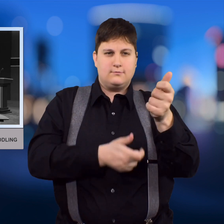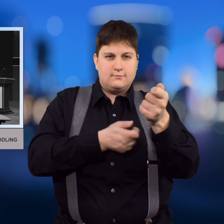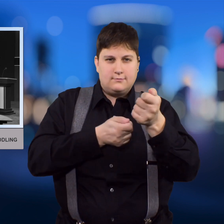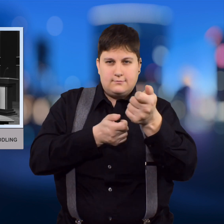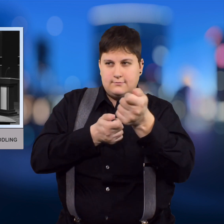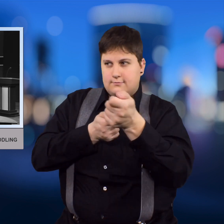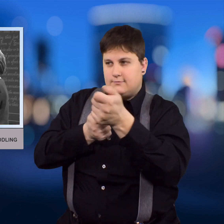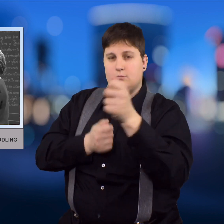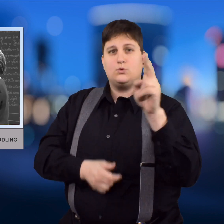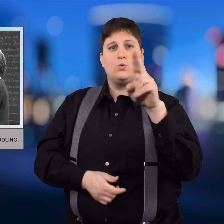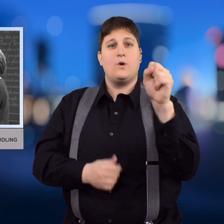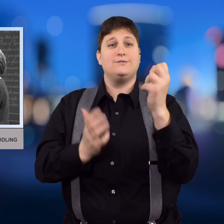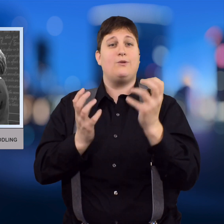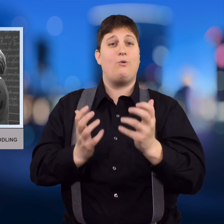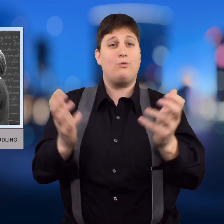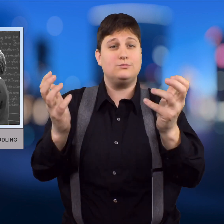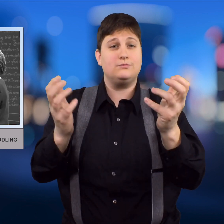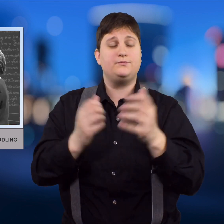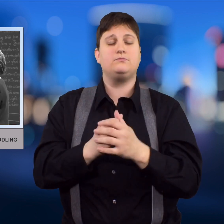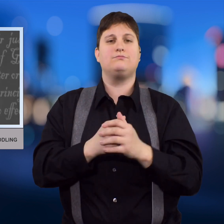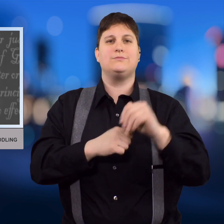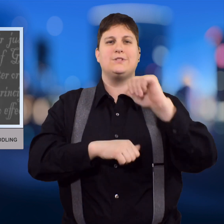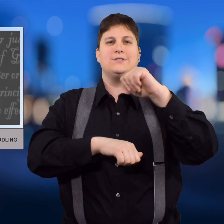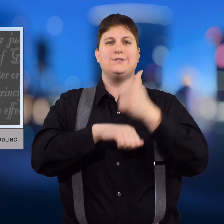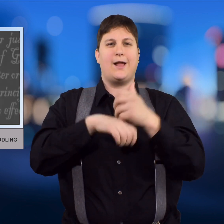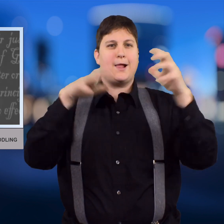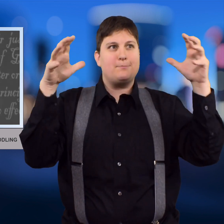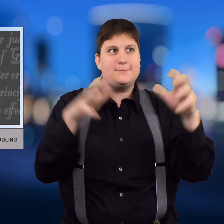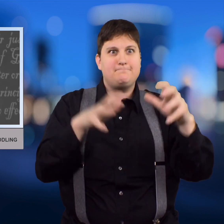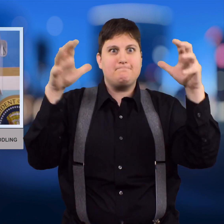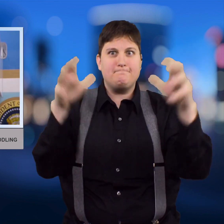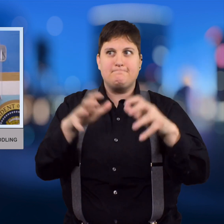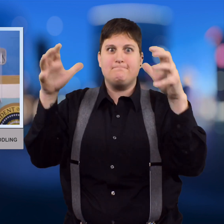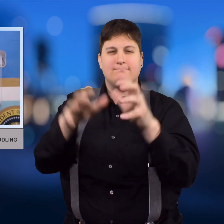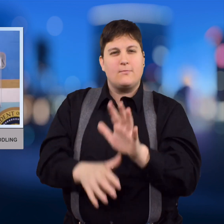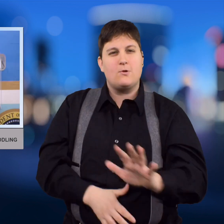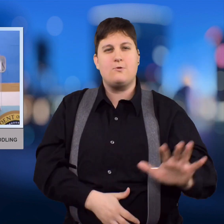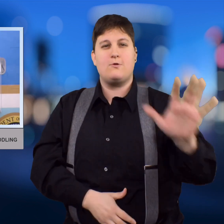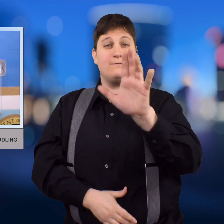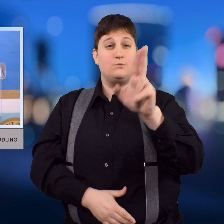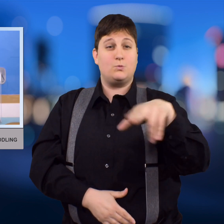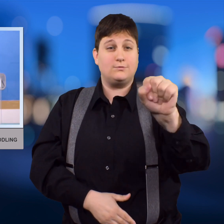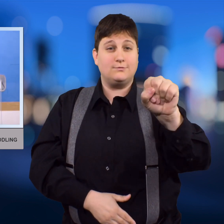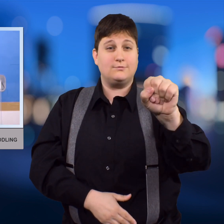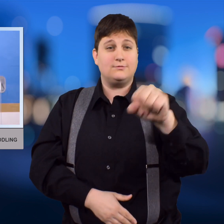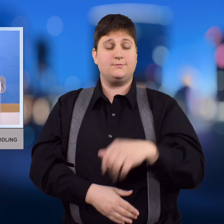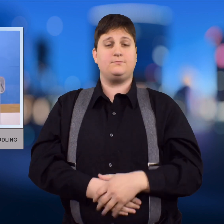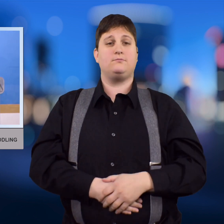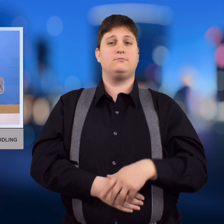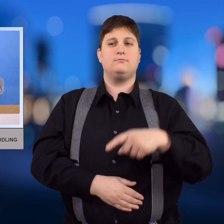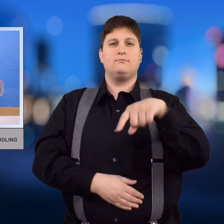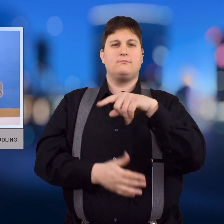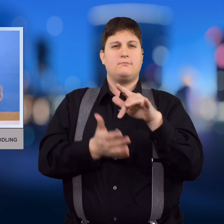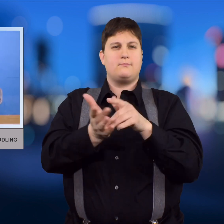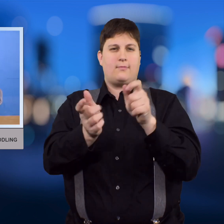accounts aimed at US audiences and set up rallies around the US.